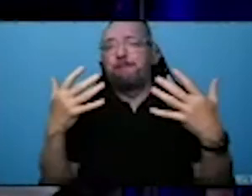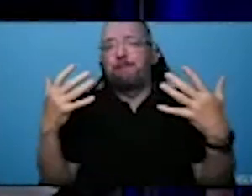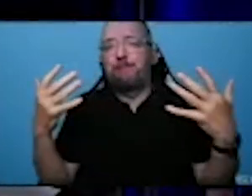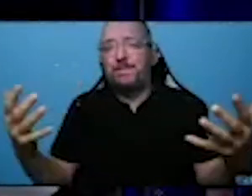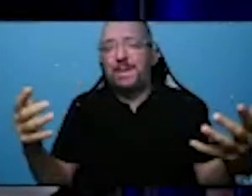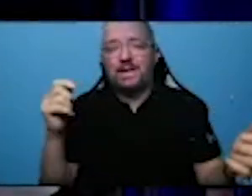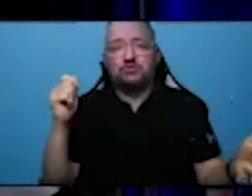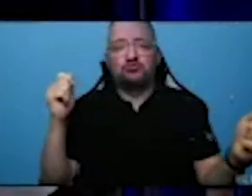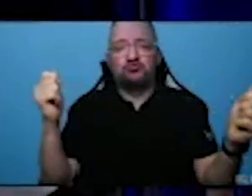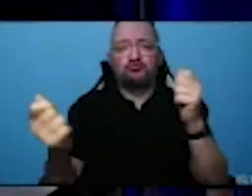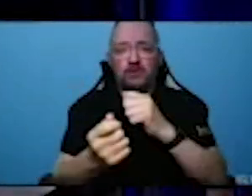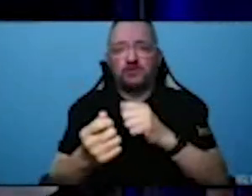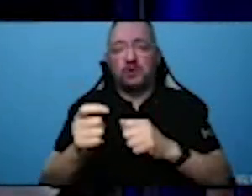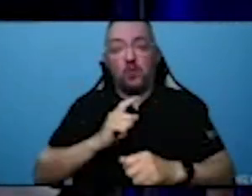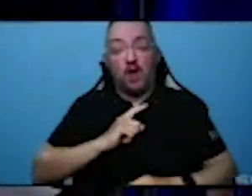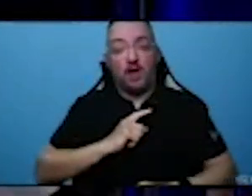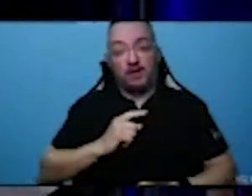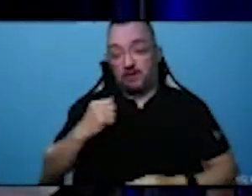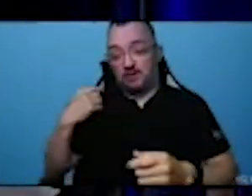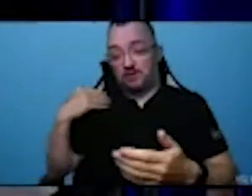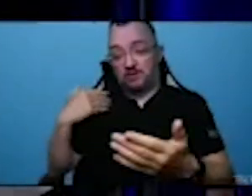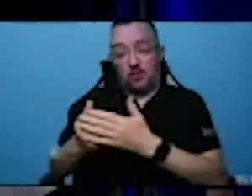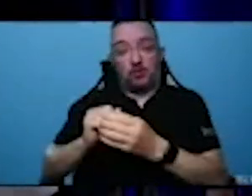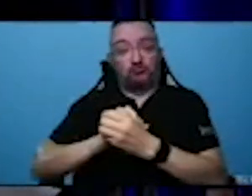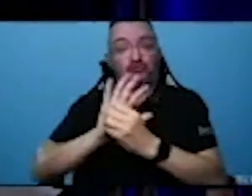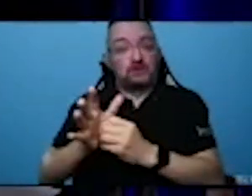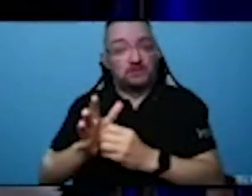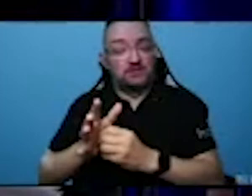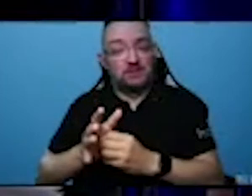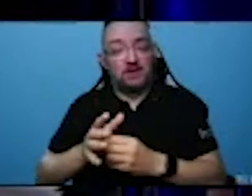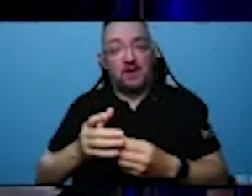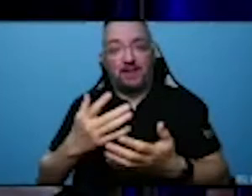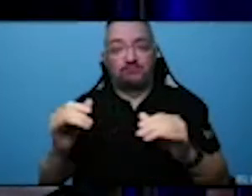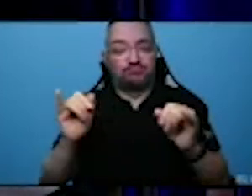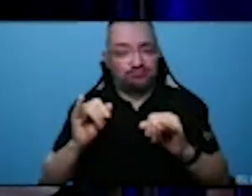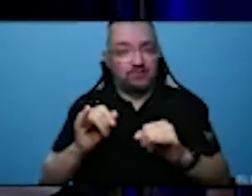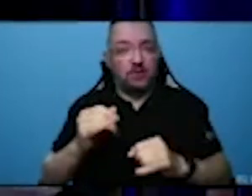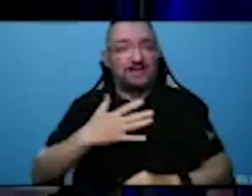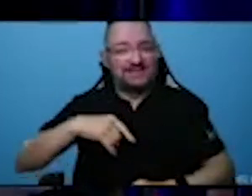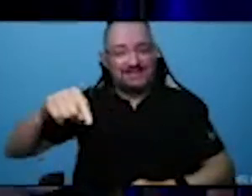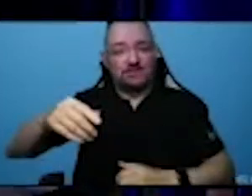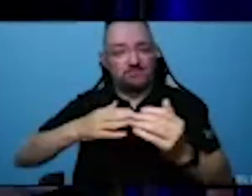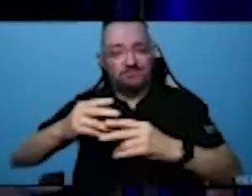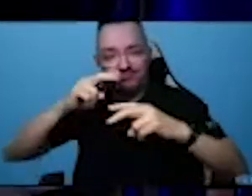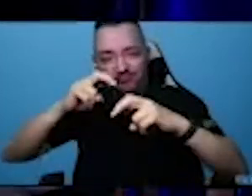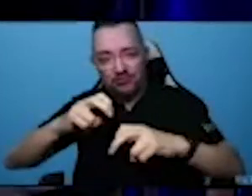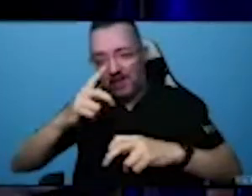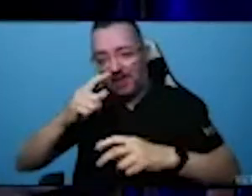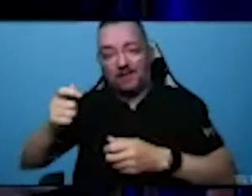last couple of years and needing to be addressed and explored. And if possible, brought into being, we move now to the fourth